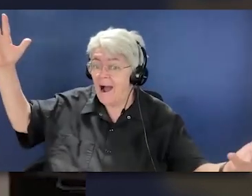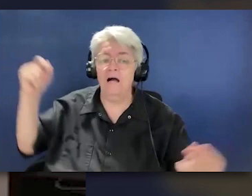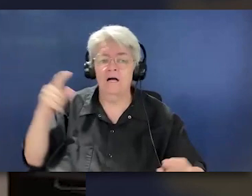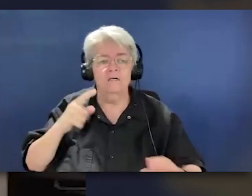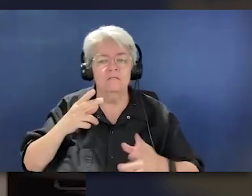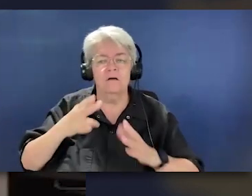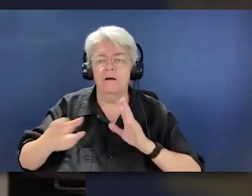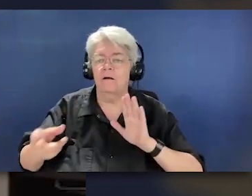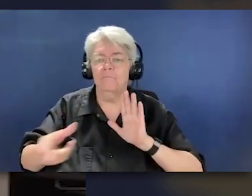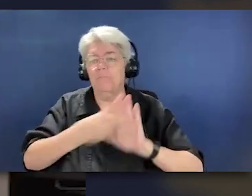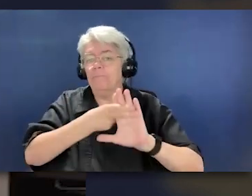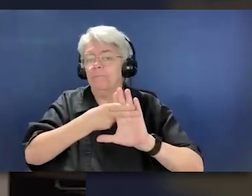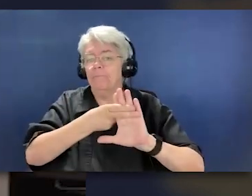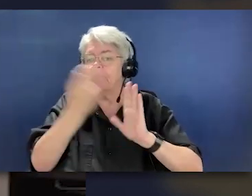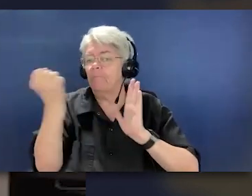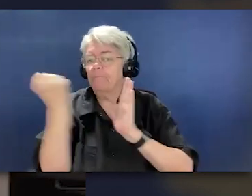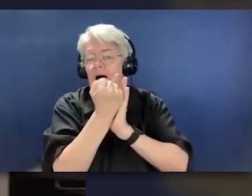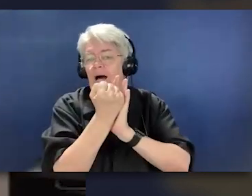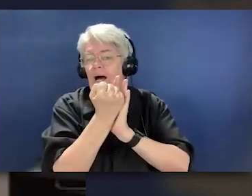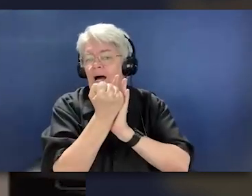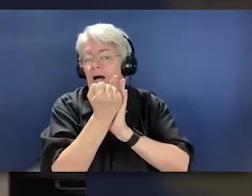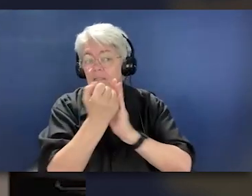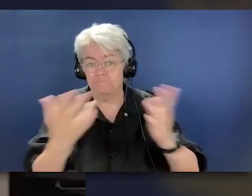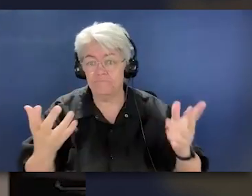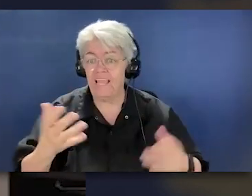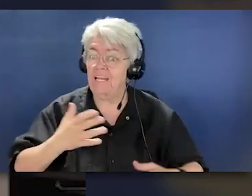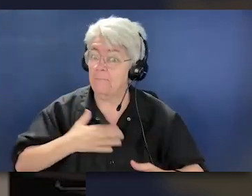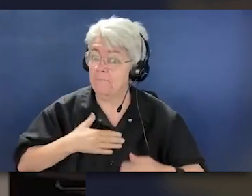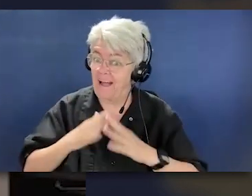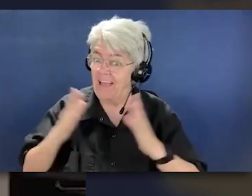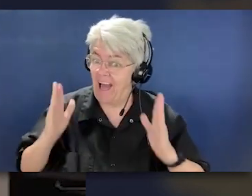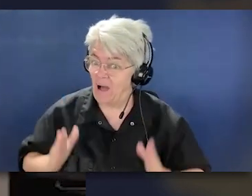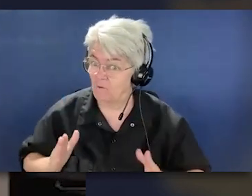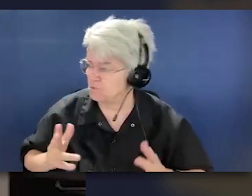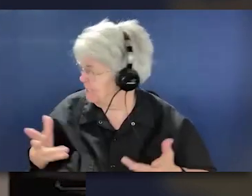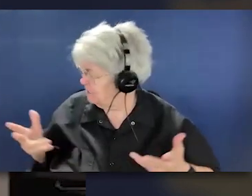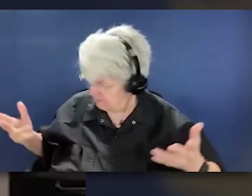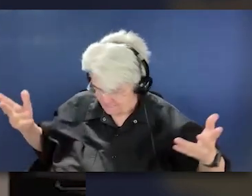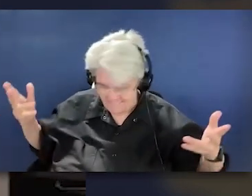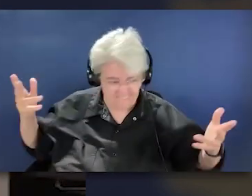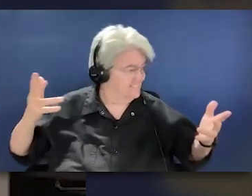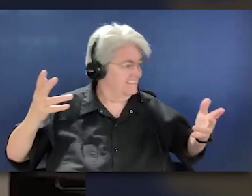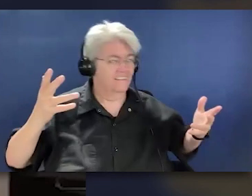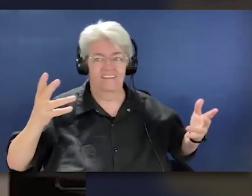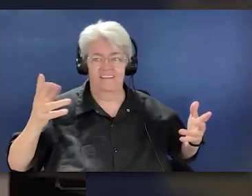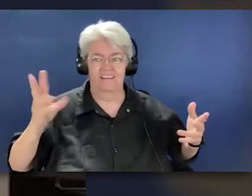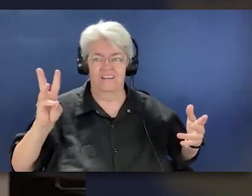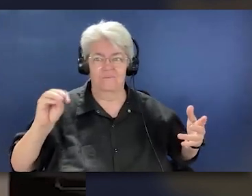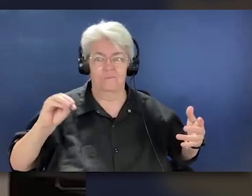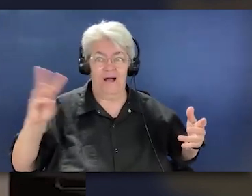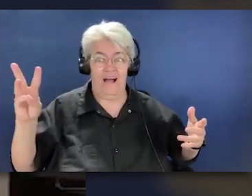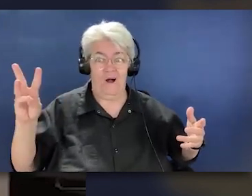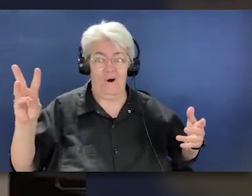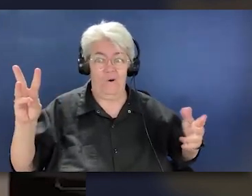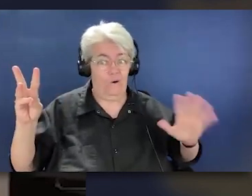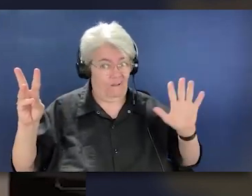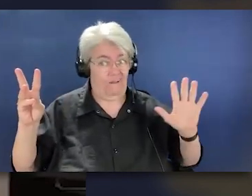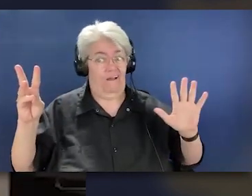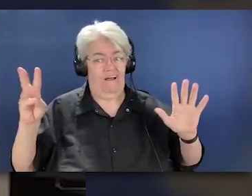which was, in my household, a bizarre time because suddenly this tiny niche thing that